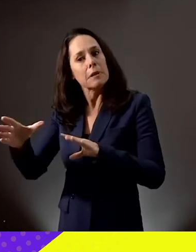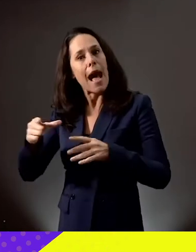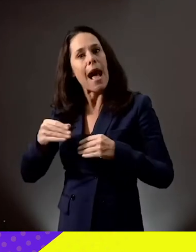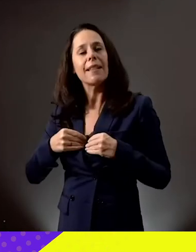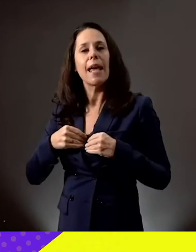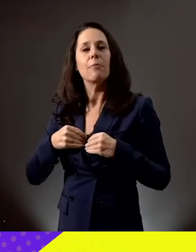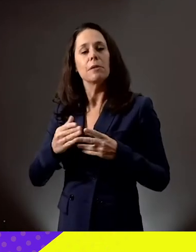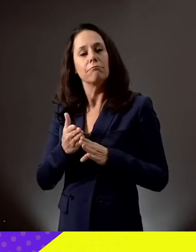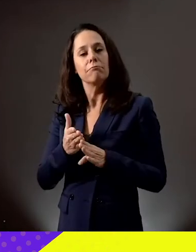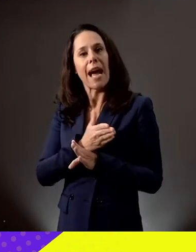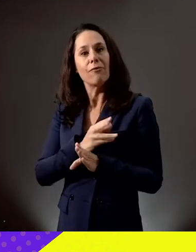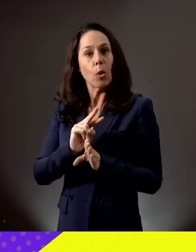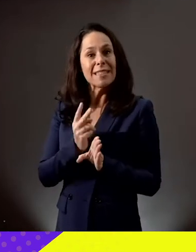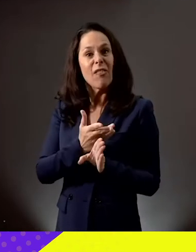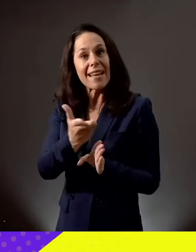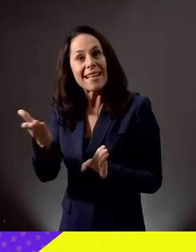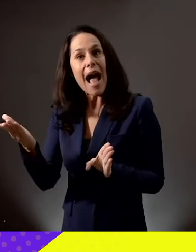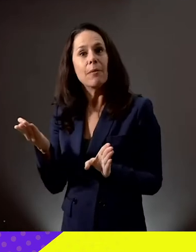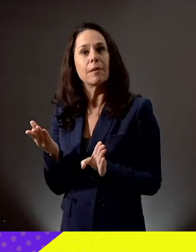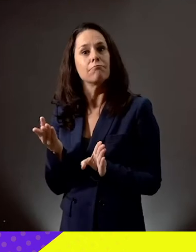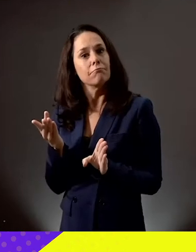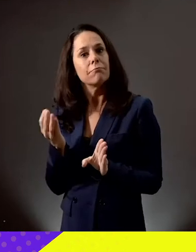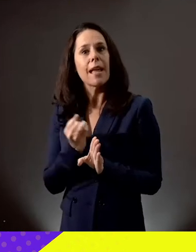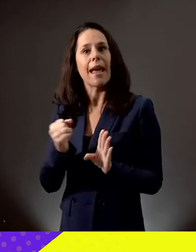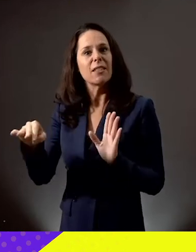and that it will be an actual law, and that we can work on it.